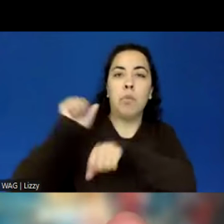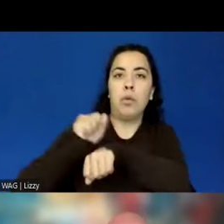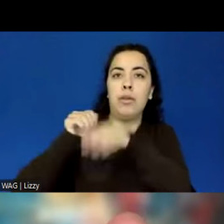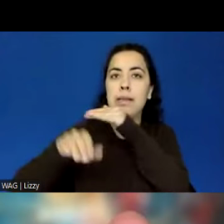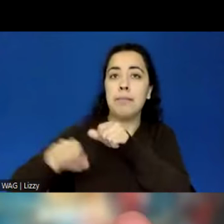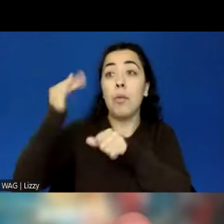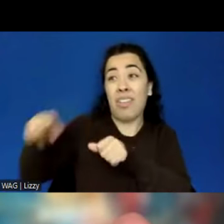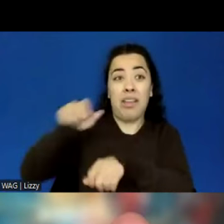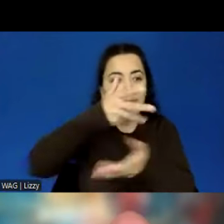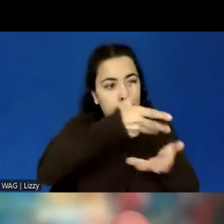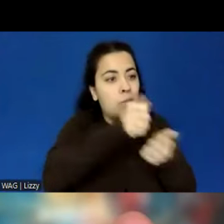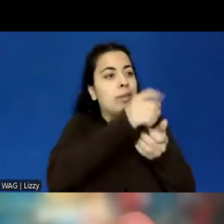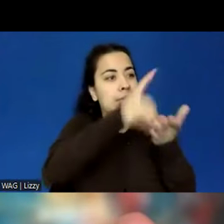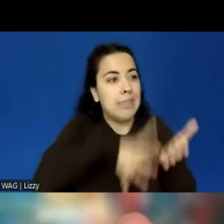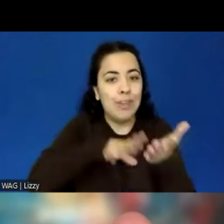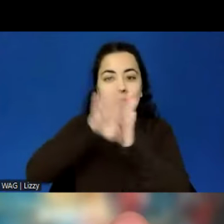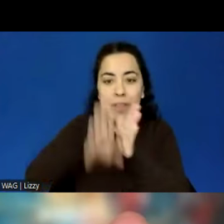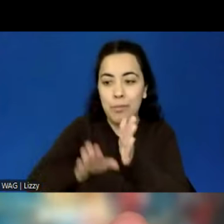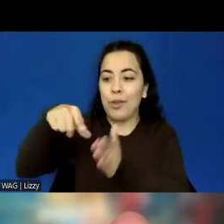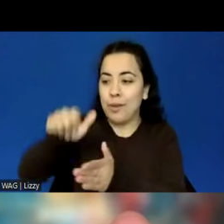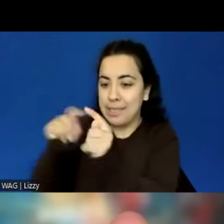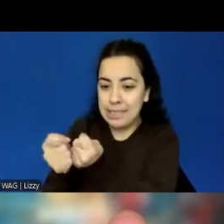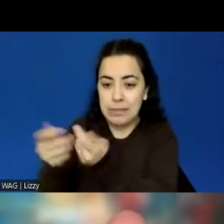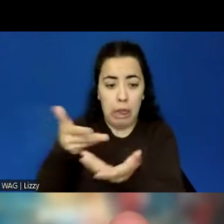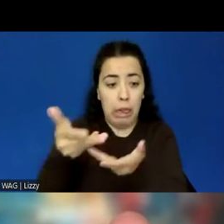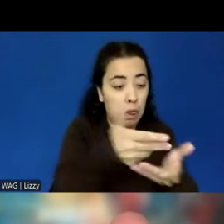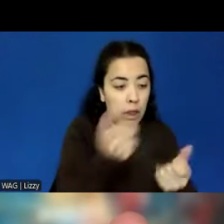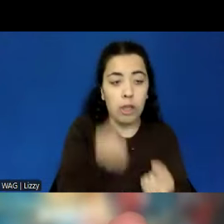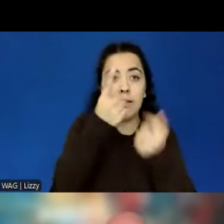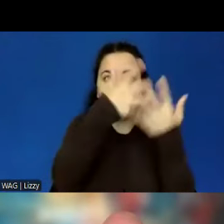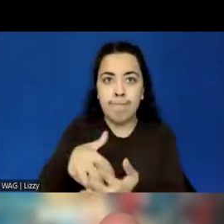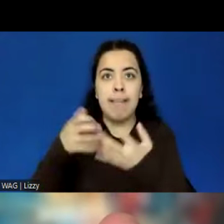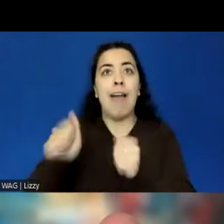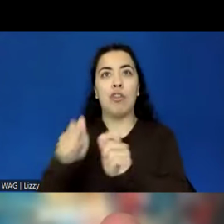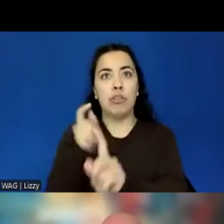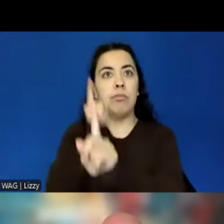the developers and the QA team to understand the level of effort to get all that done.